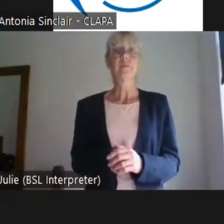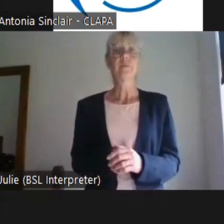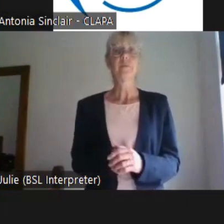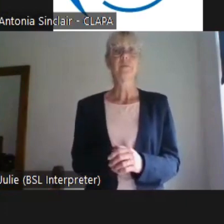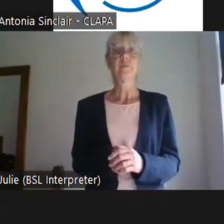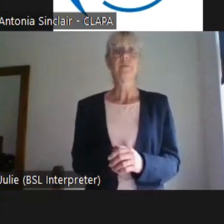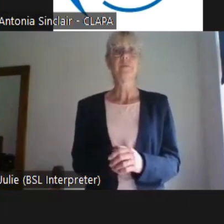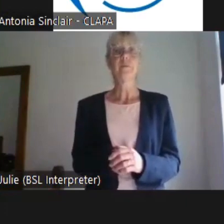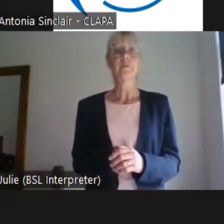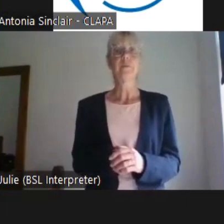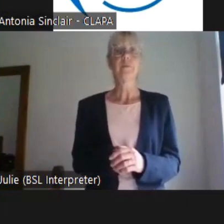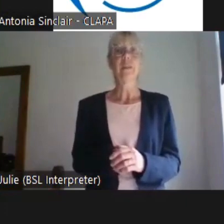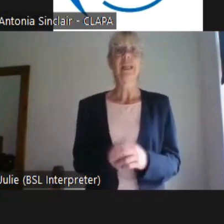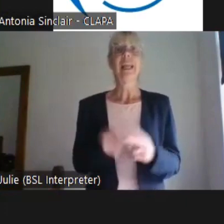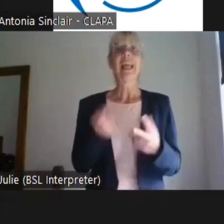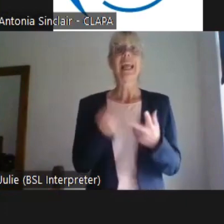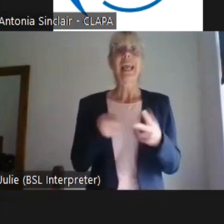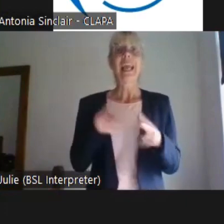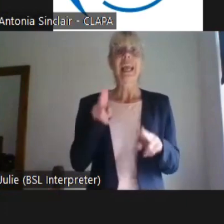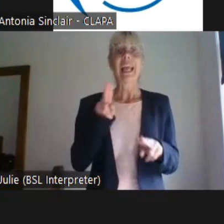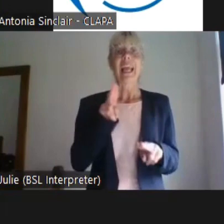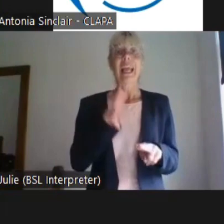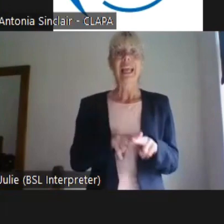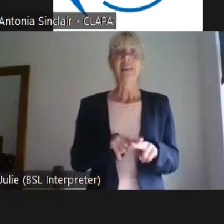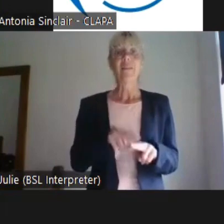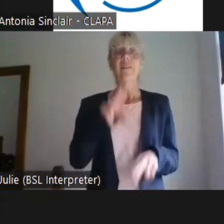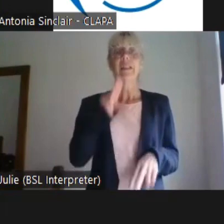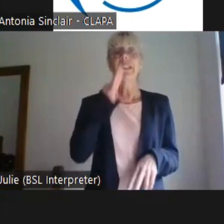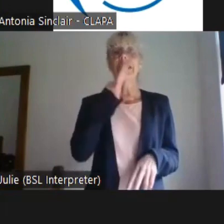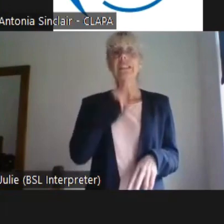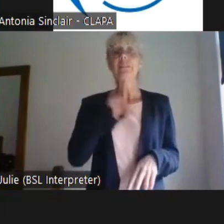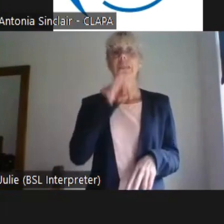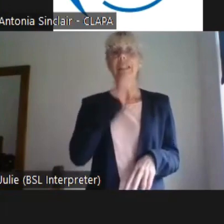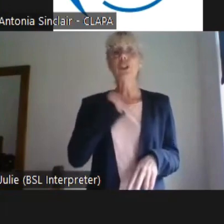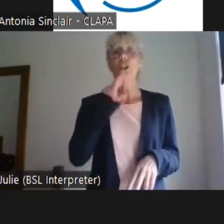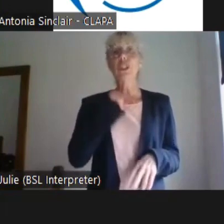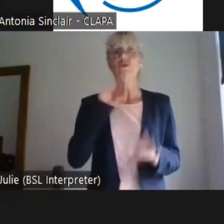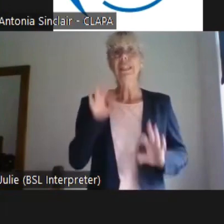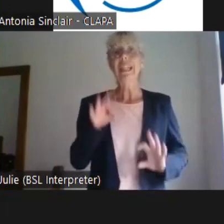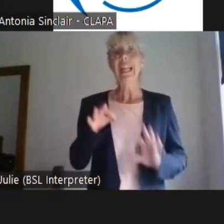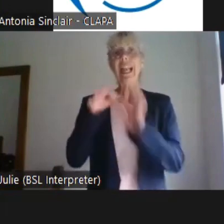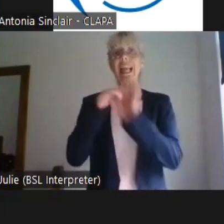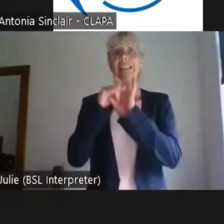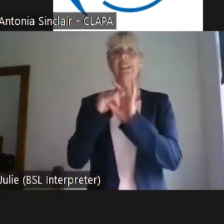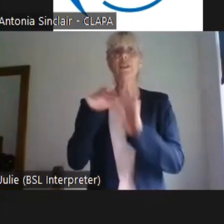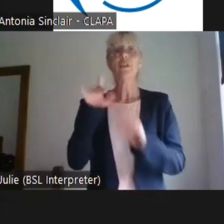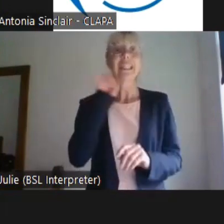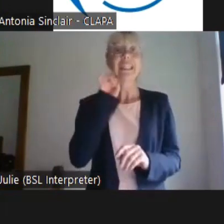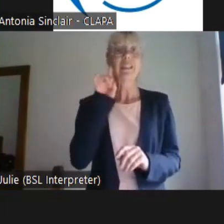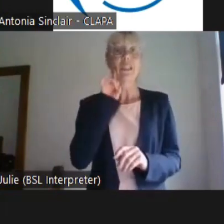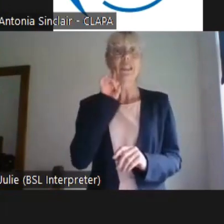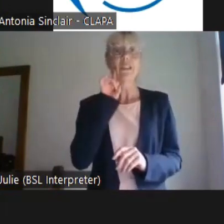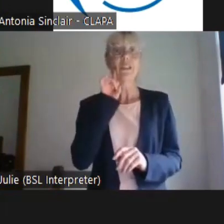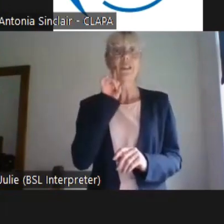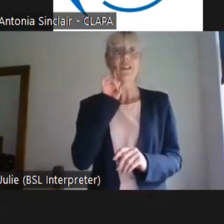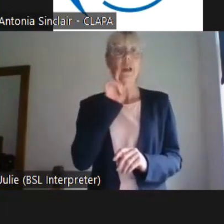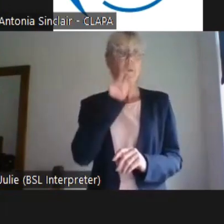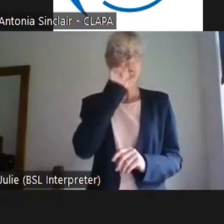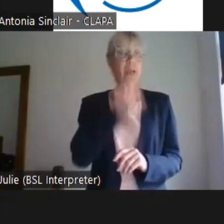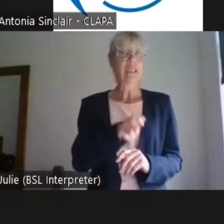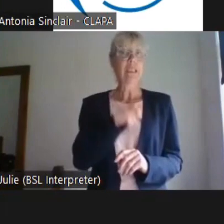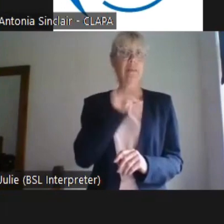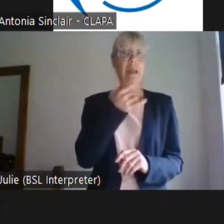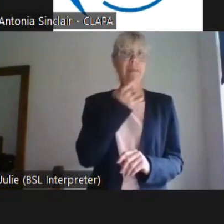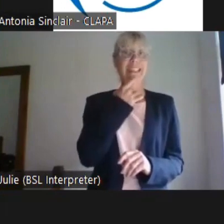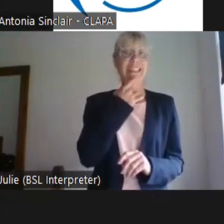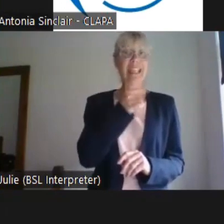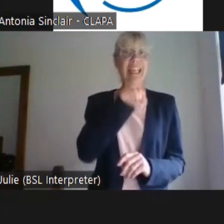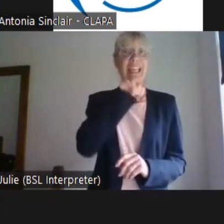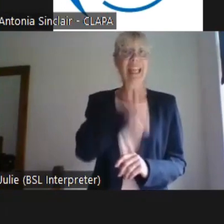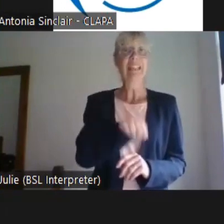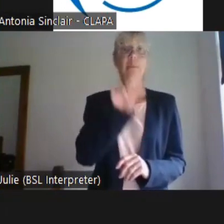the hearing then in that particular case one would one would say yes however in my experience it it's